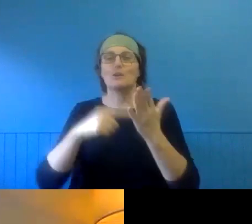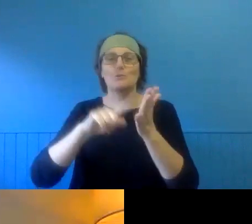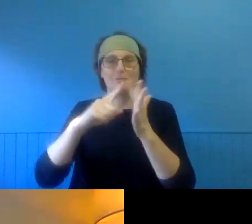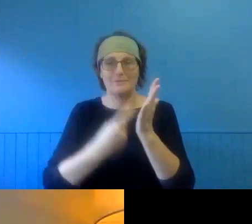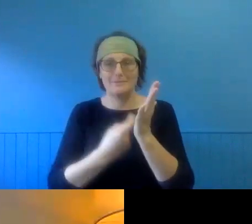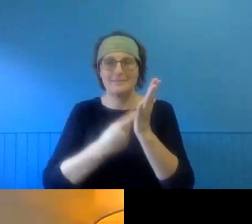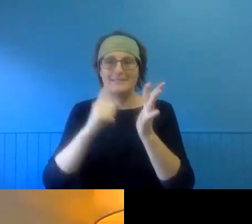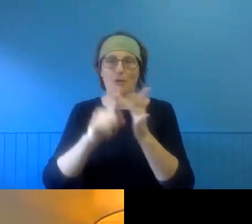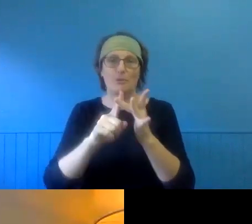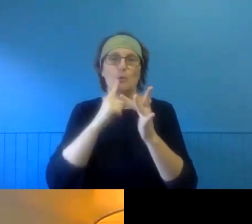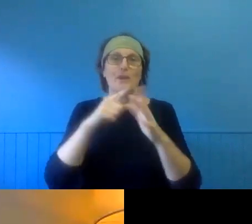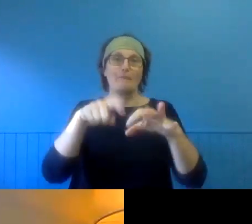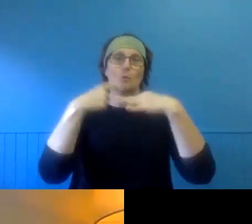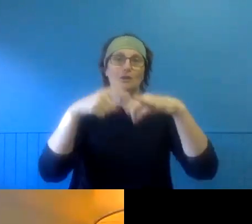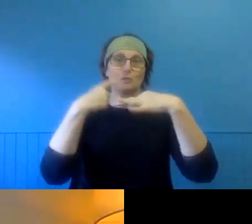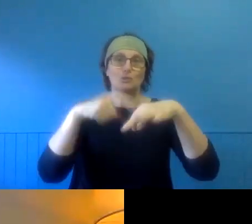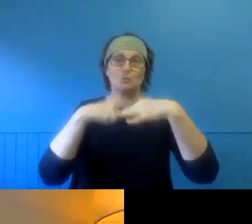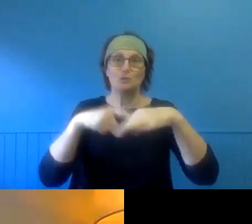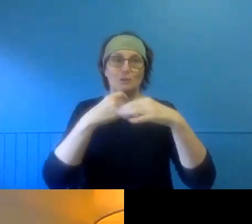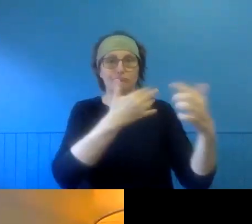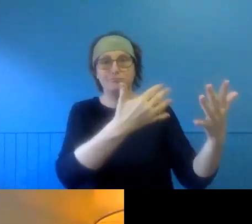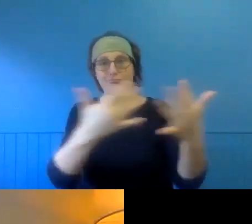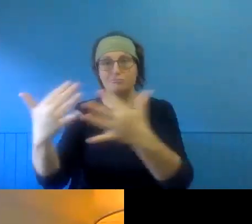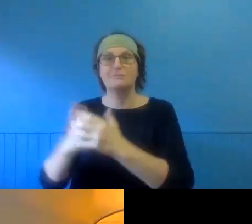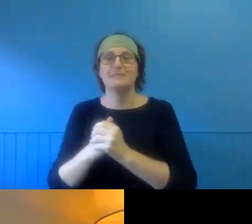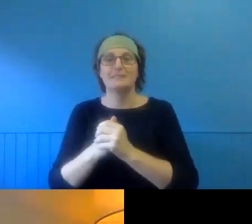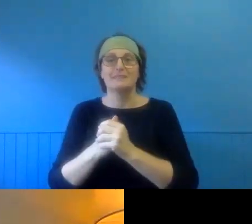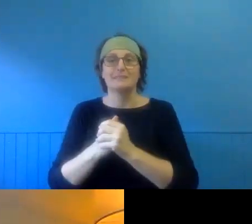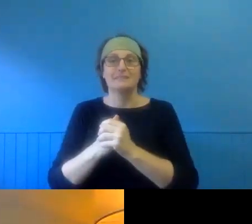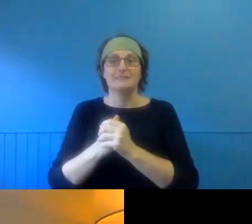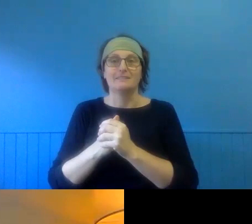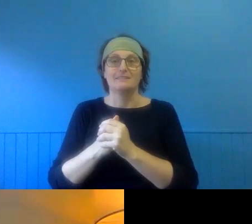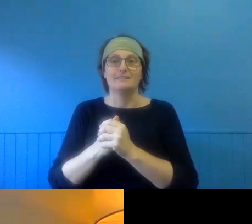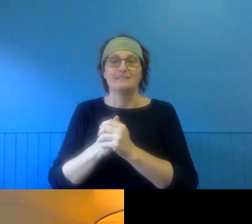flooding in. All sorts of extraordinary cultural practitioners